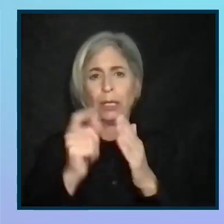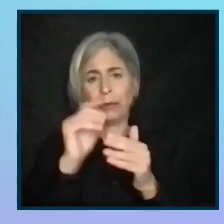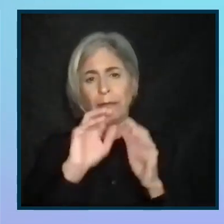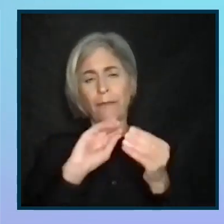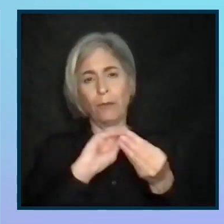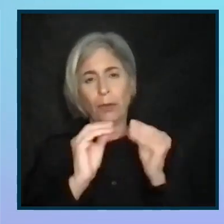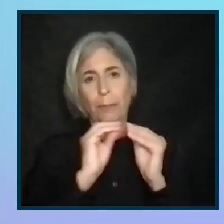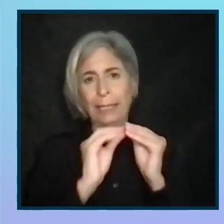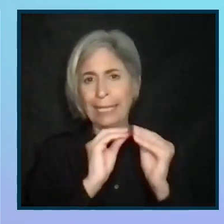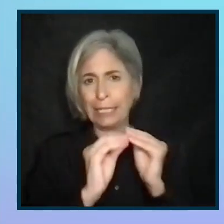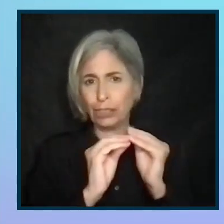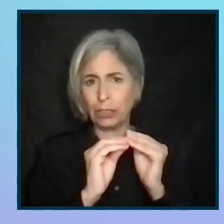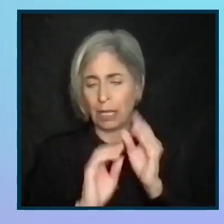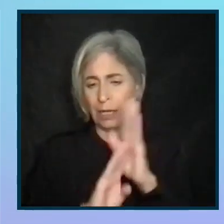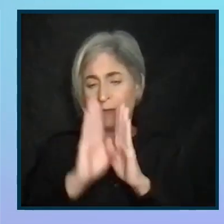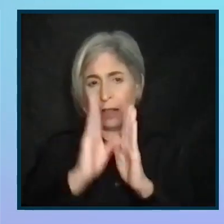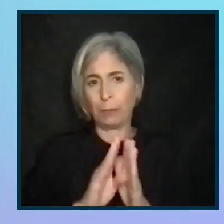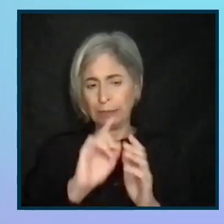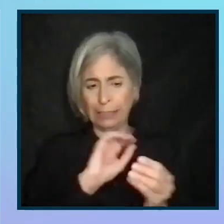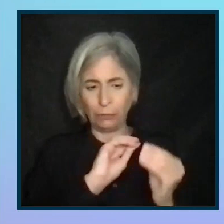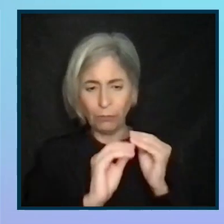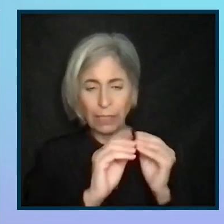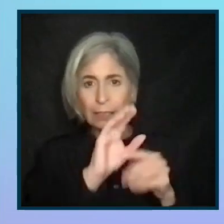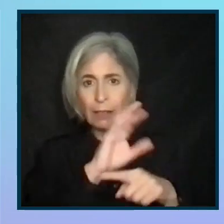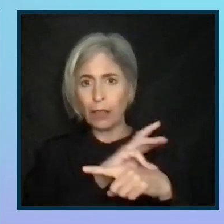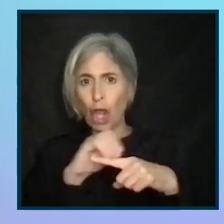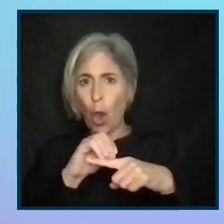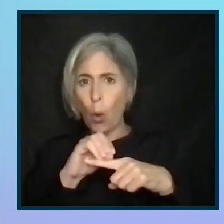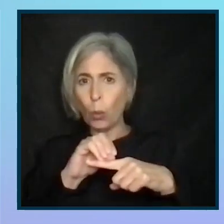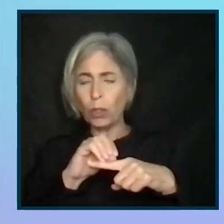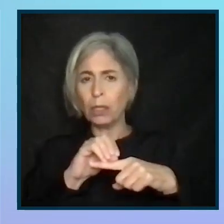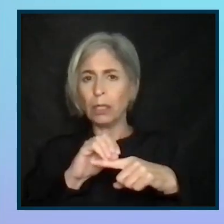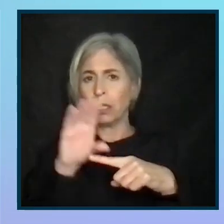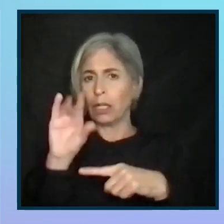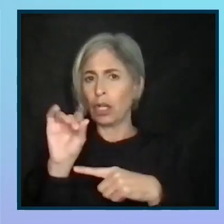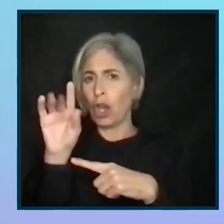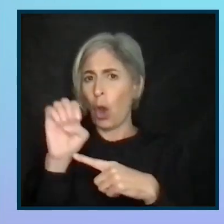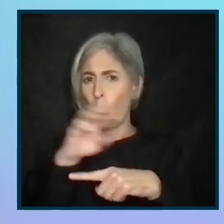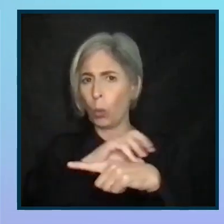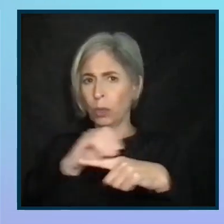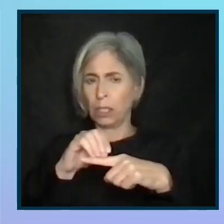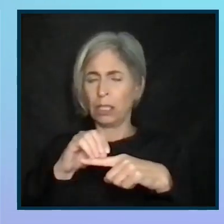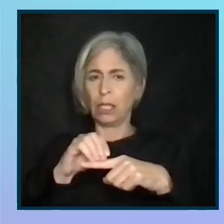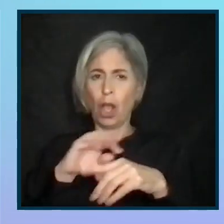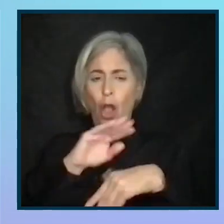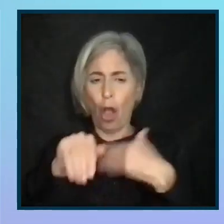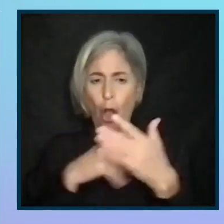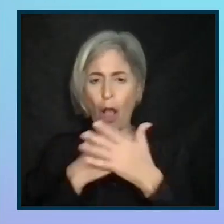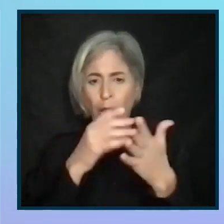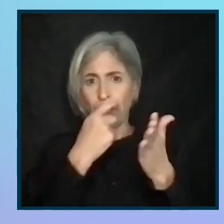Developers need to go in and remediate the code and QA has to do the testing. So if you just add up all the costs of those touches,